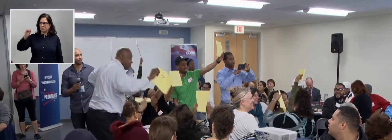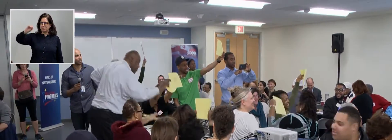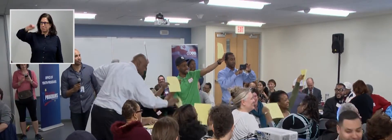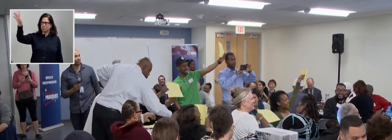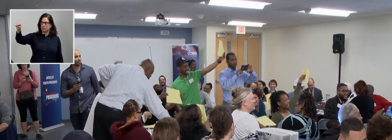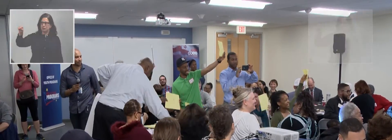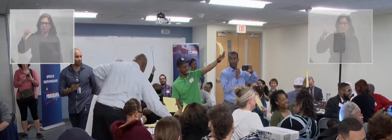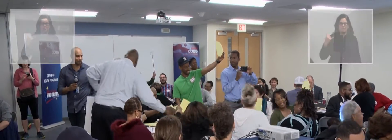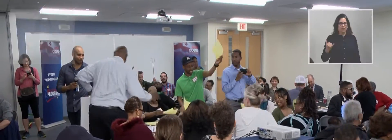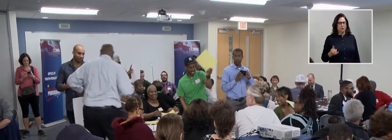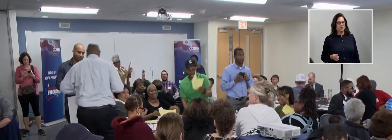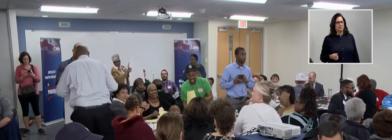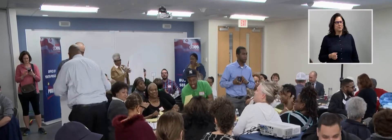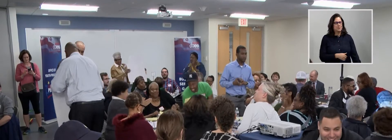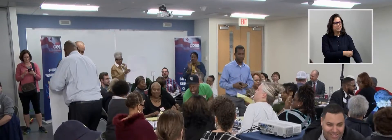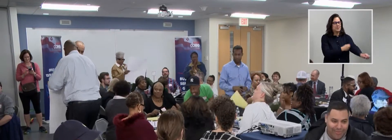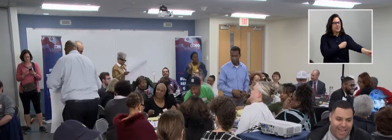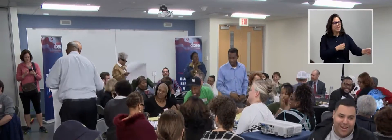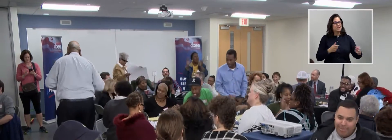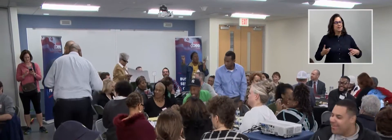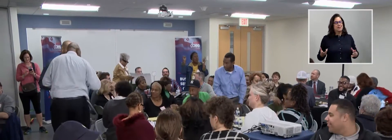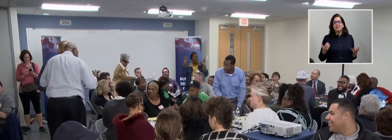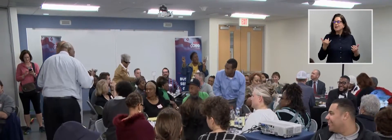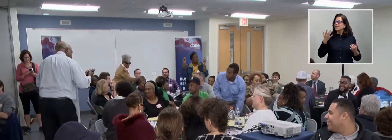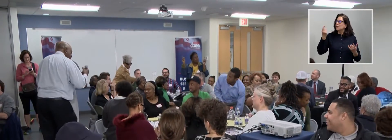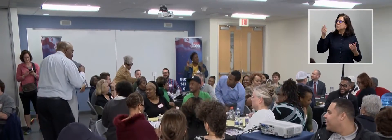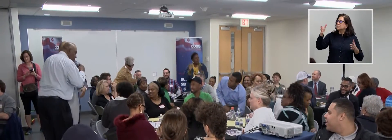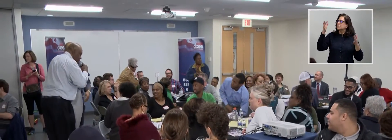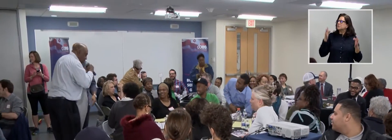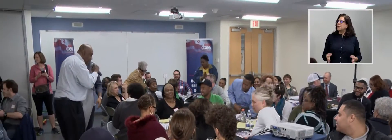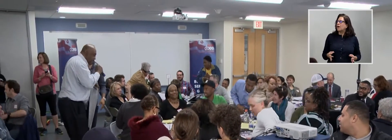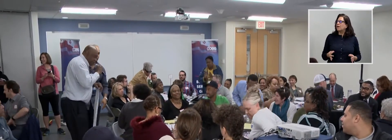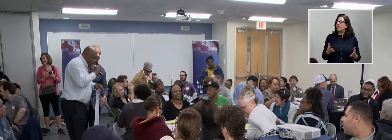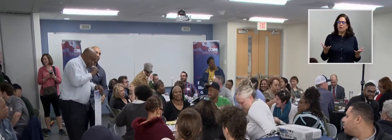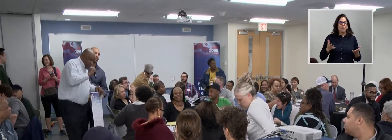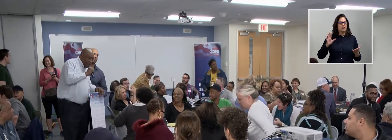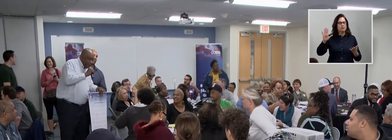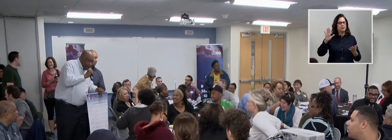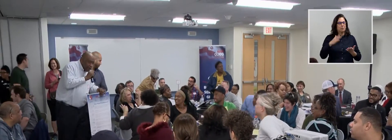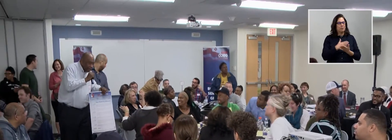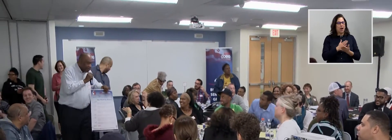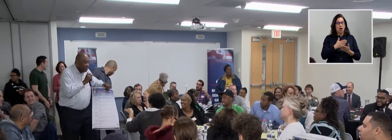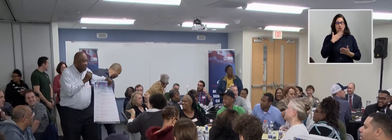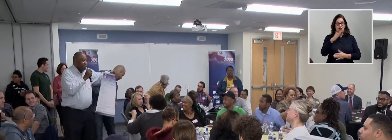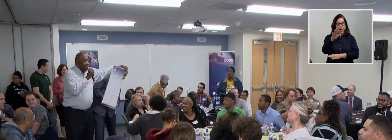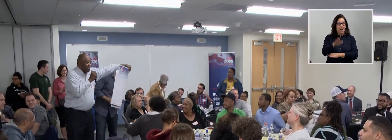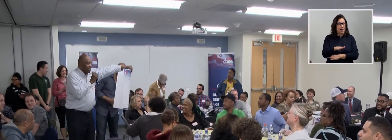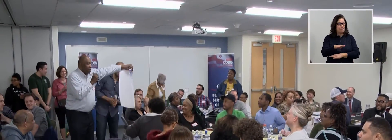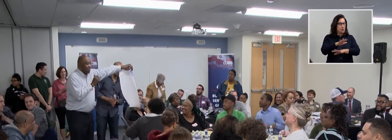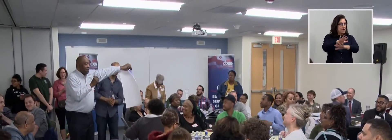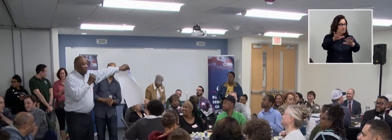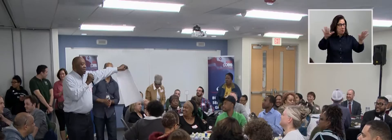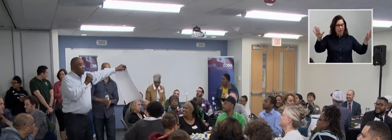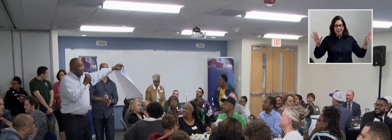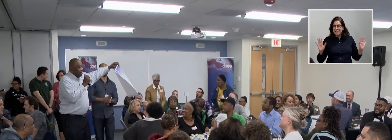LET'S HEAR WHAT YOU DID. GOOD AFTERNOON, EVERYONE. TABLE 3 DECIDED THAT --